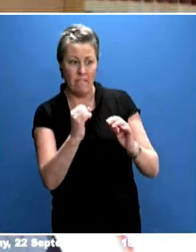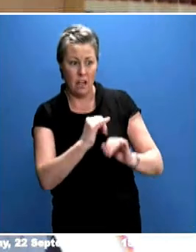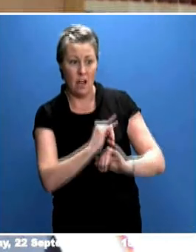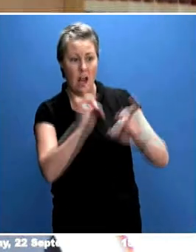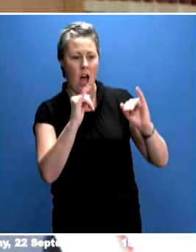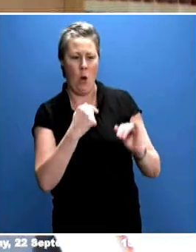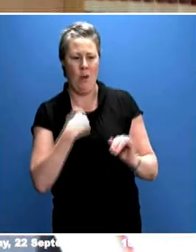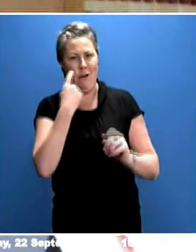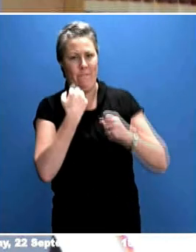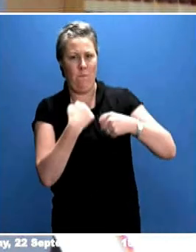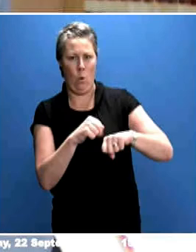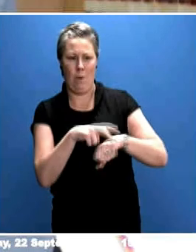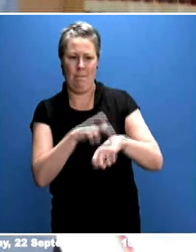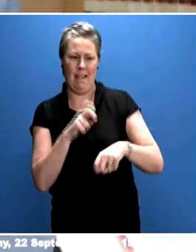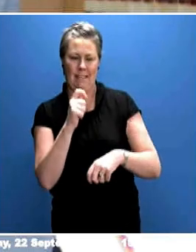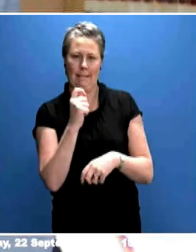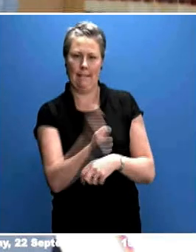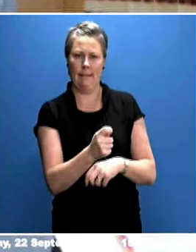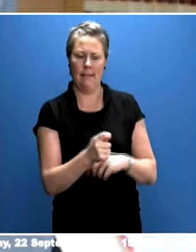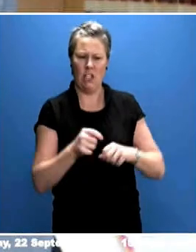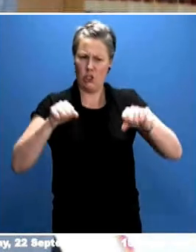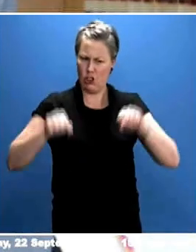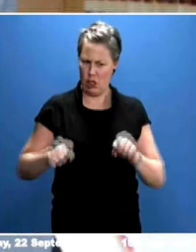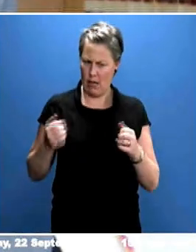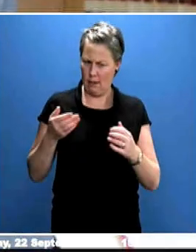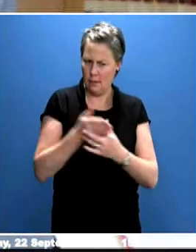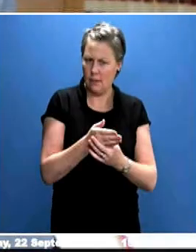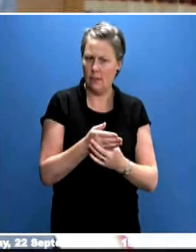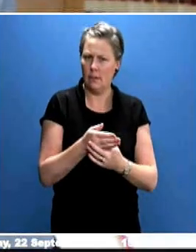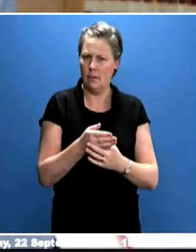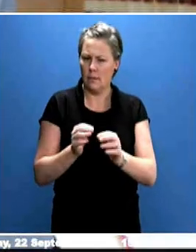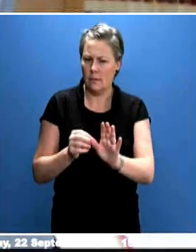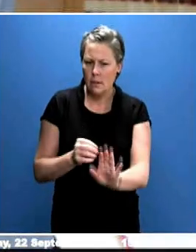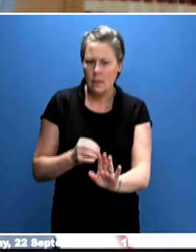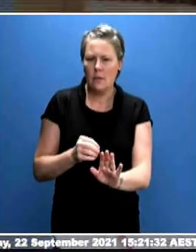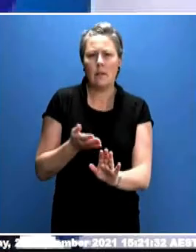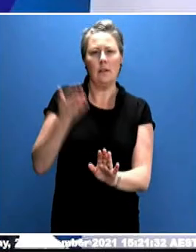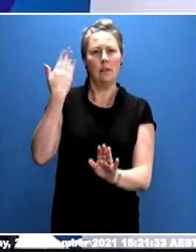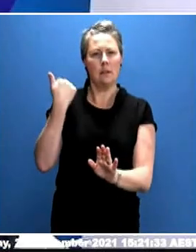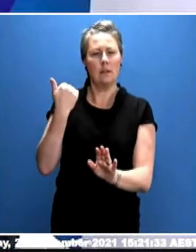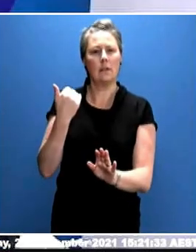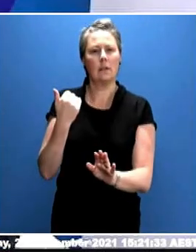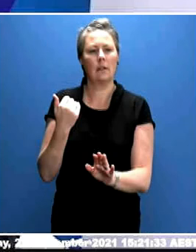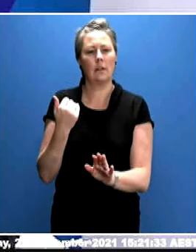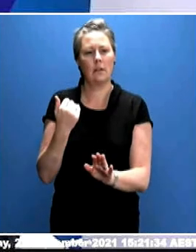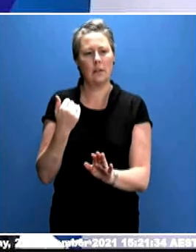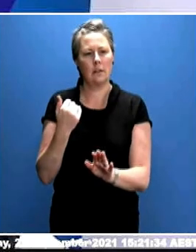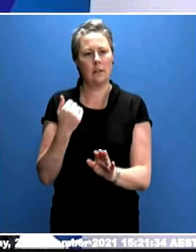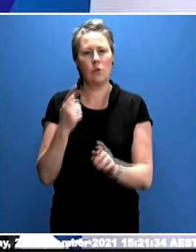Can I just come back to the question Mr Power asked a little while ago about as I recall it, a step-down approach.